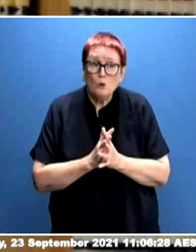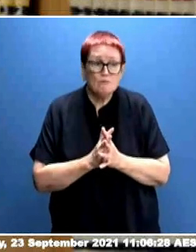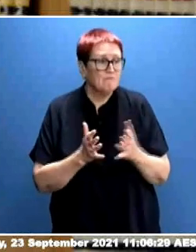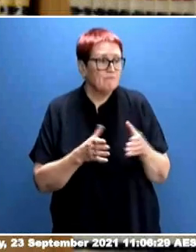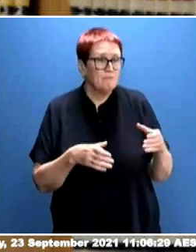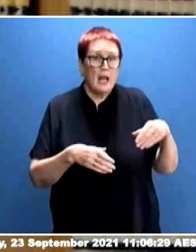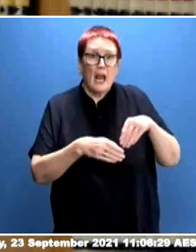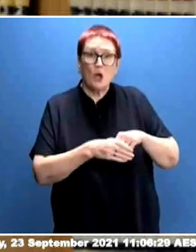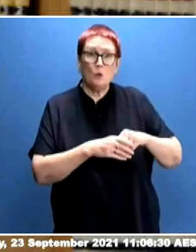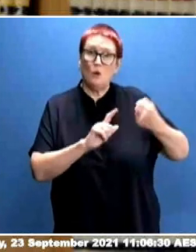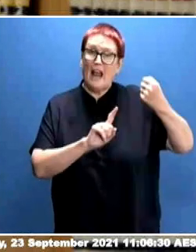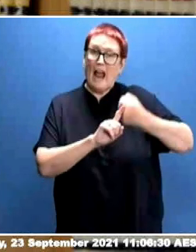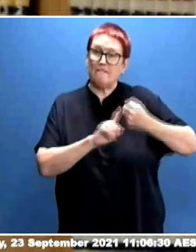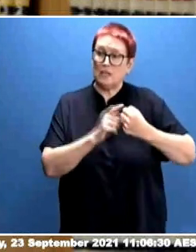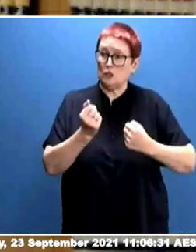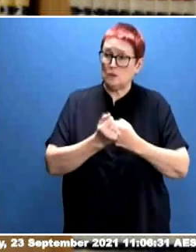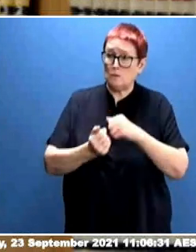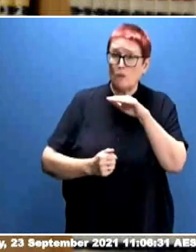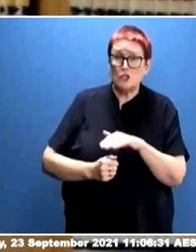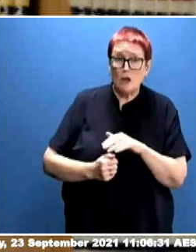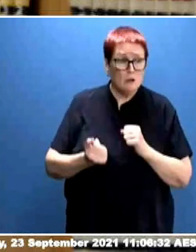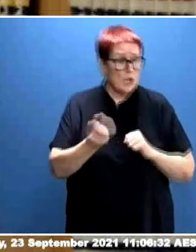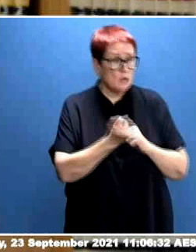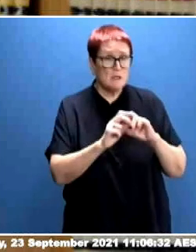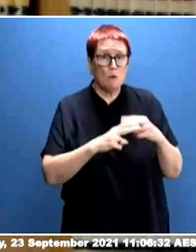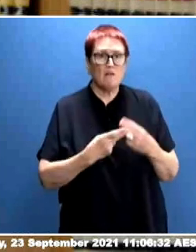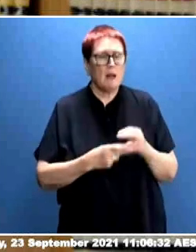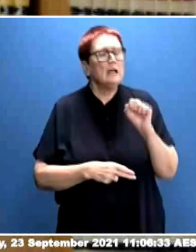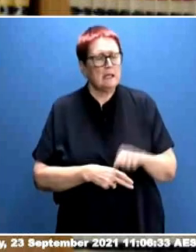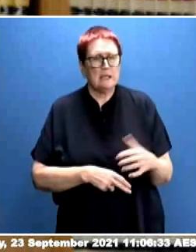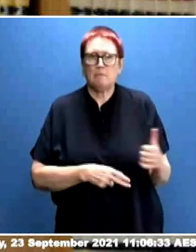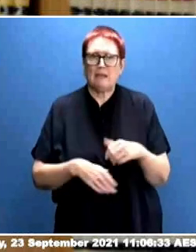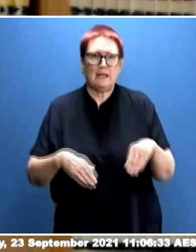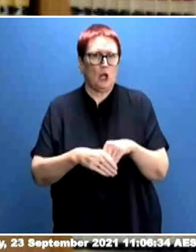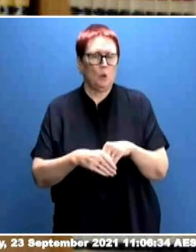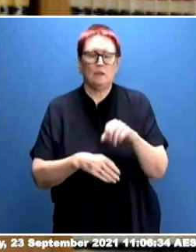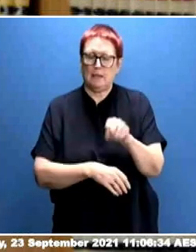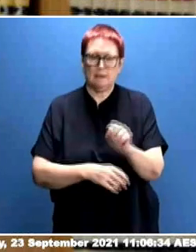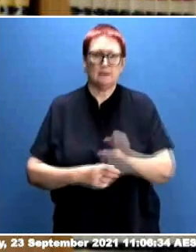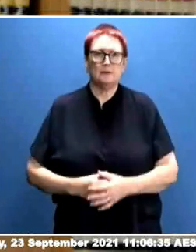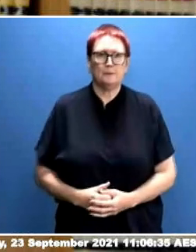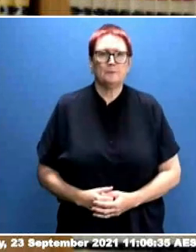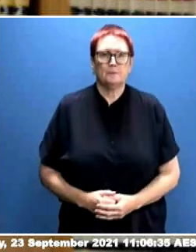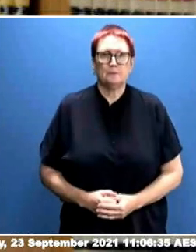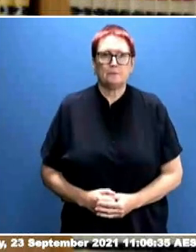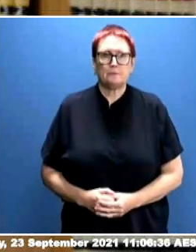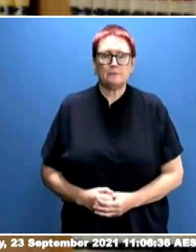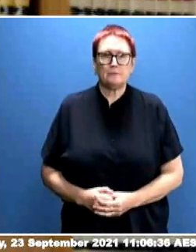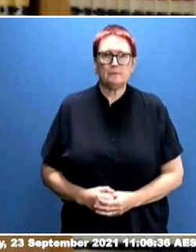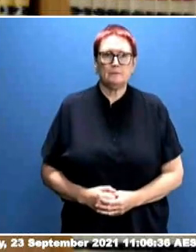of the child in their family, where appropriate, is essential for this kind of process. Yes, we have a distinction in this country where punishment